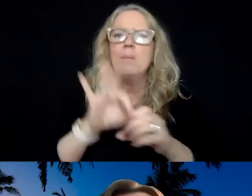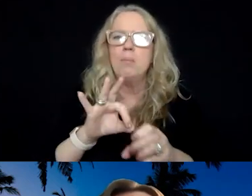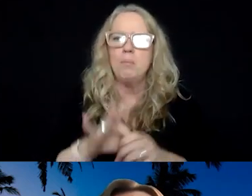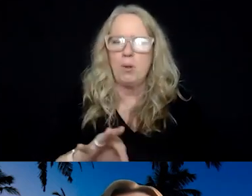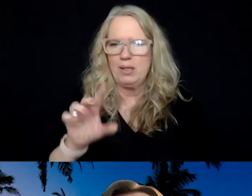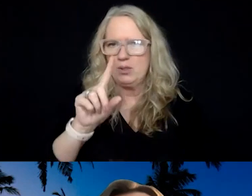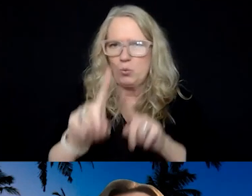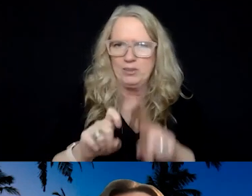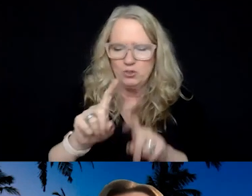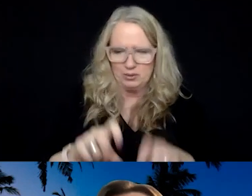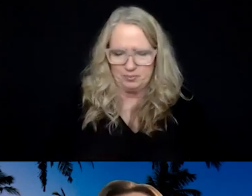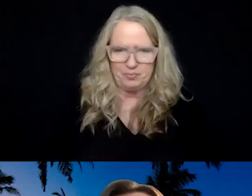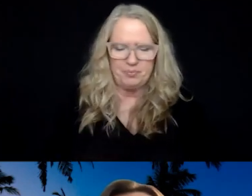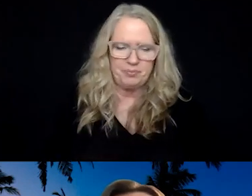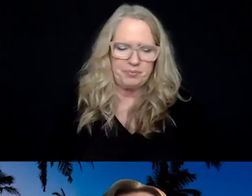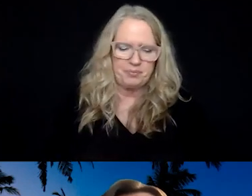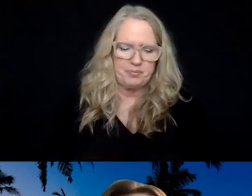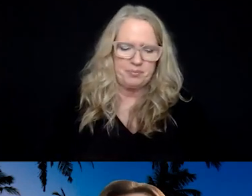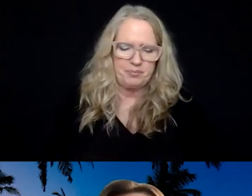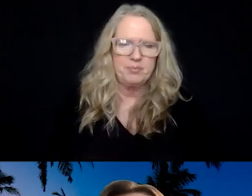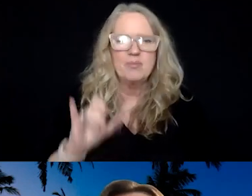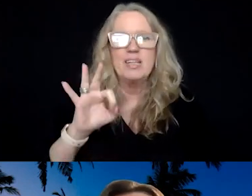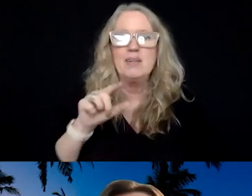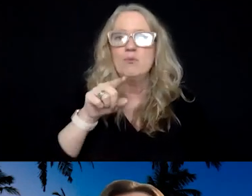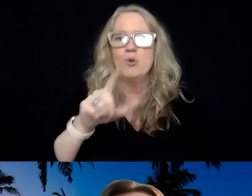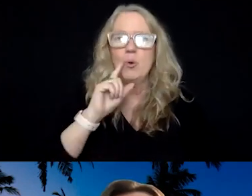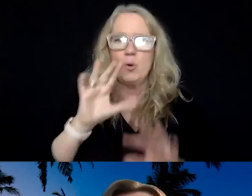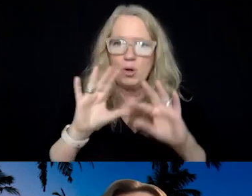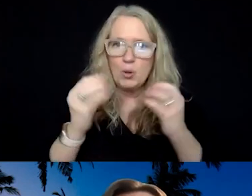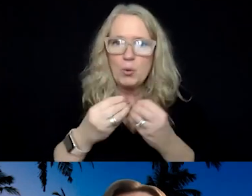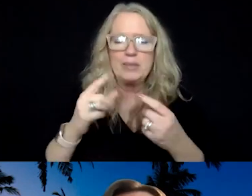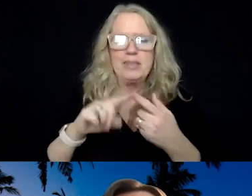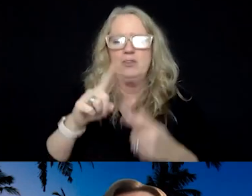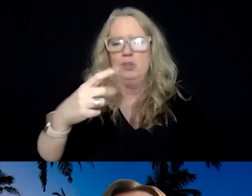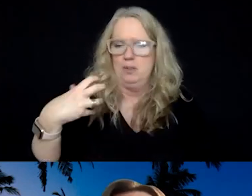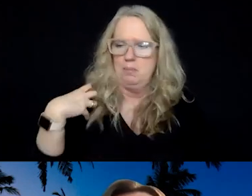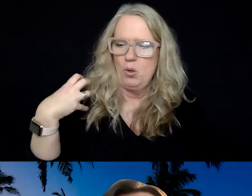WHAT IS YOU -- WHETHER YOU ARE AN ORGANIZATION OR EMPLOYER OR